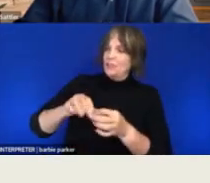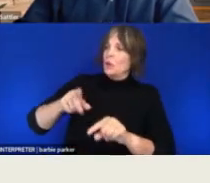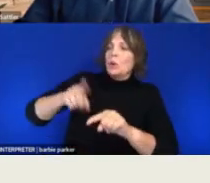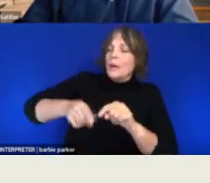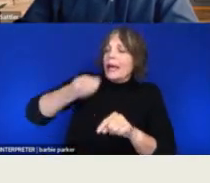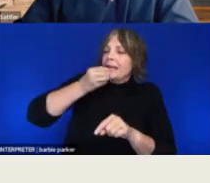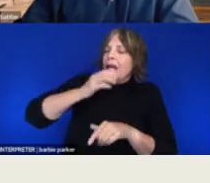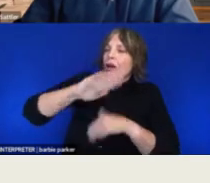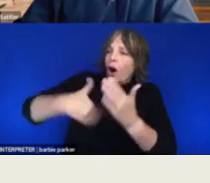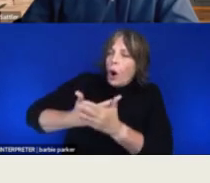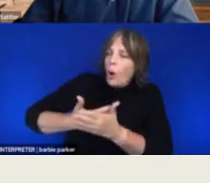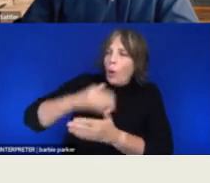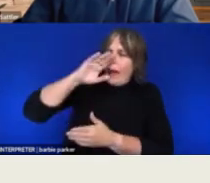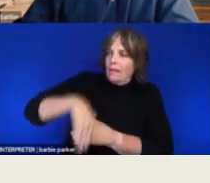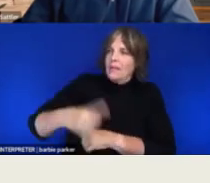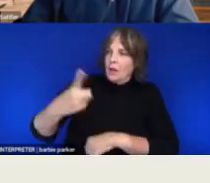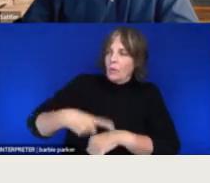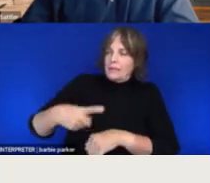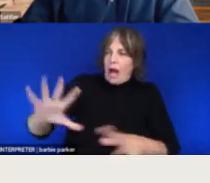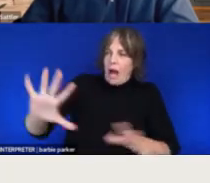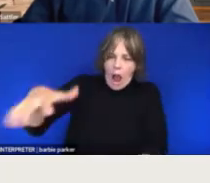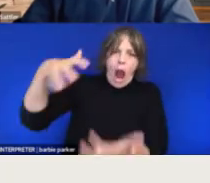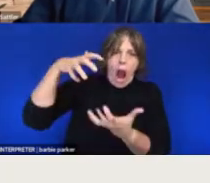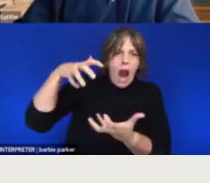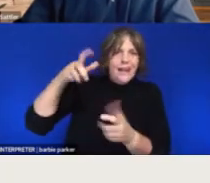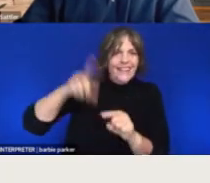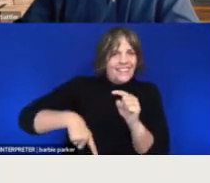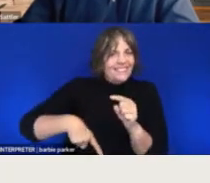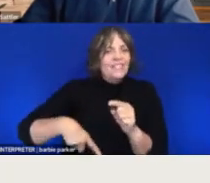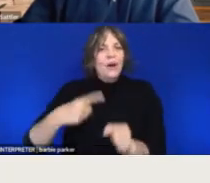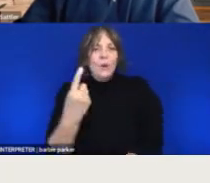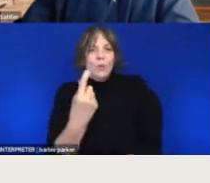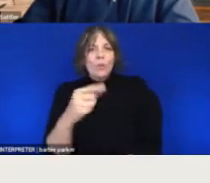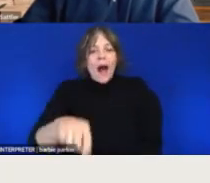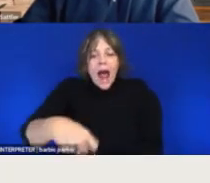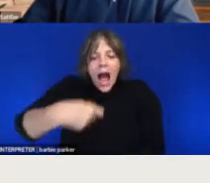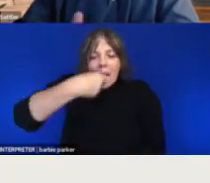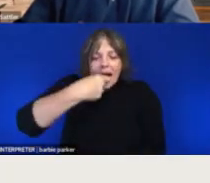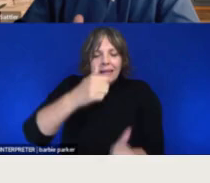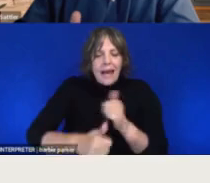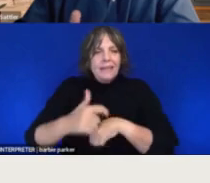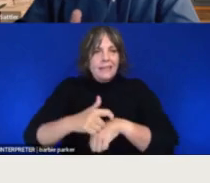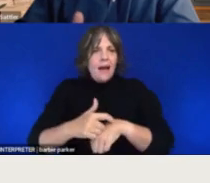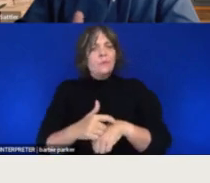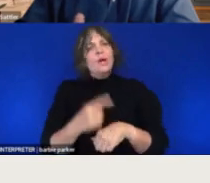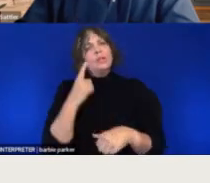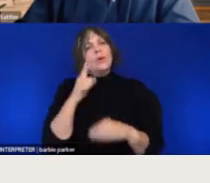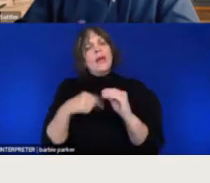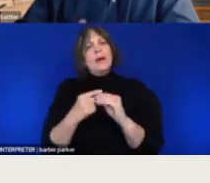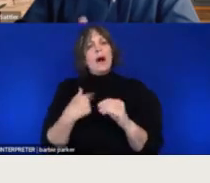bite at a time. And so the thing to really think about is something that we refer to as level one changes. What are the what's something different that